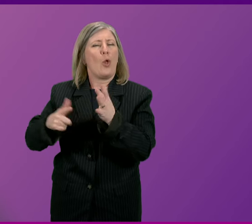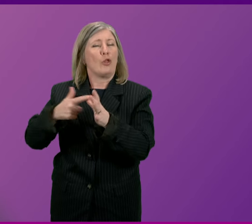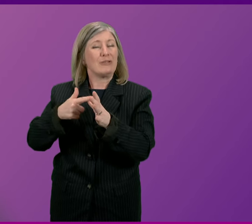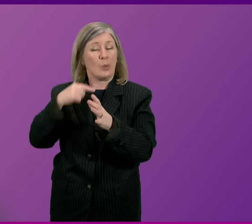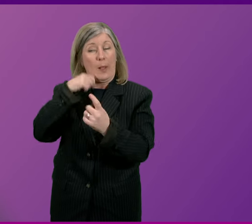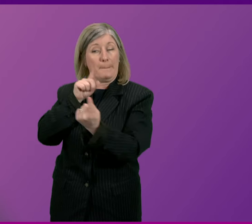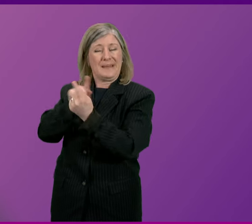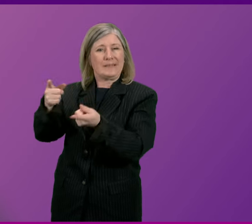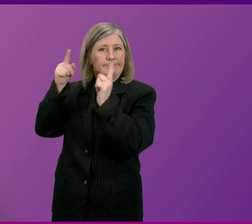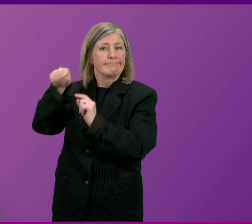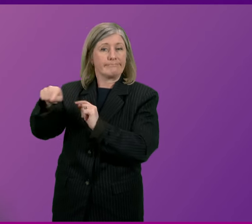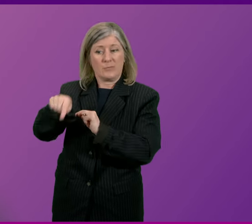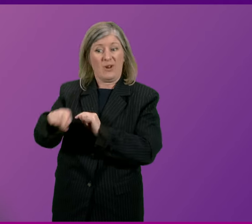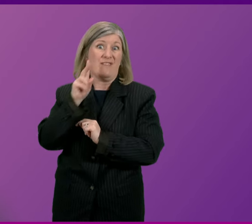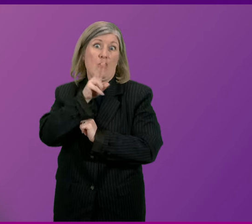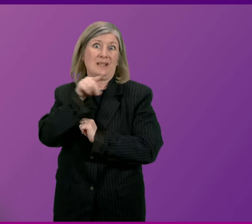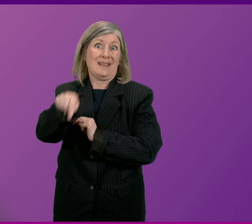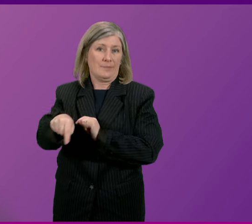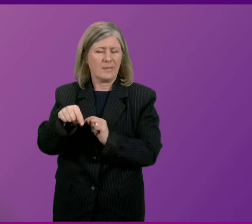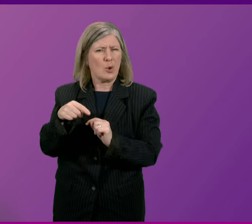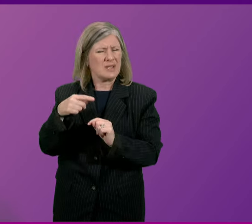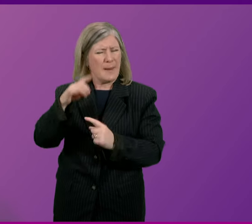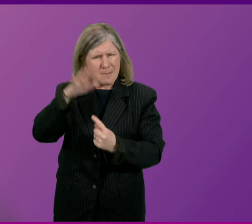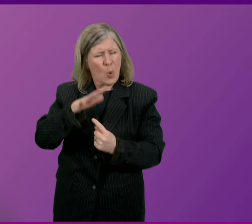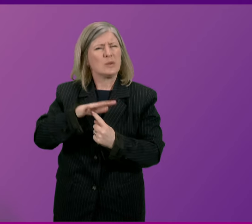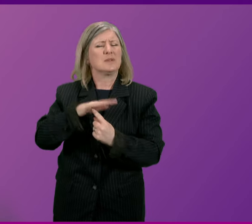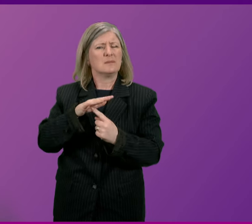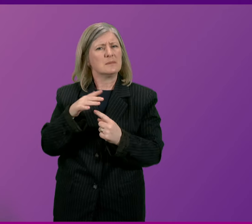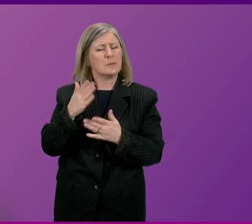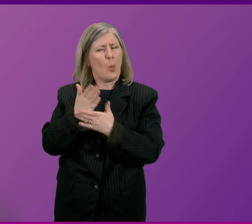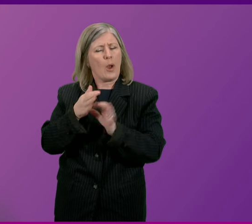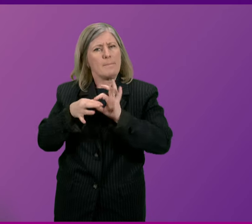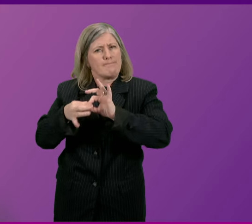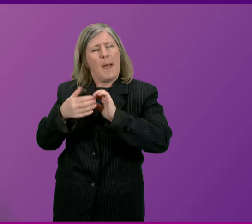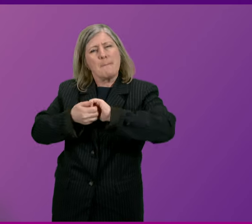because I attach the greatest importance to working in partnership with our local authorities.